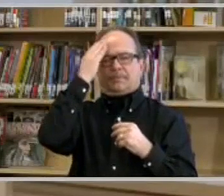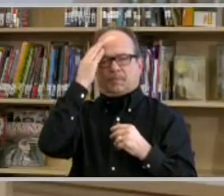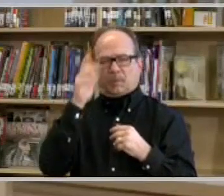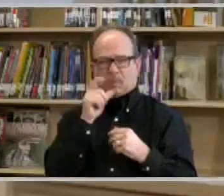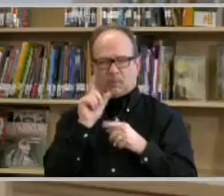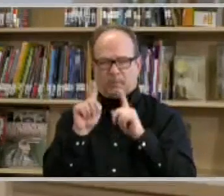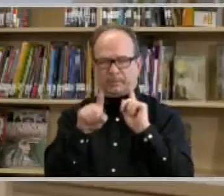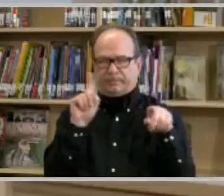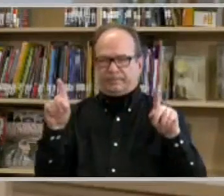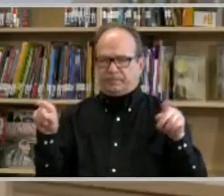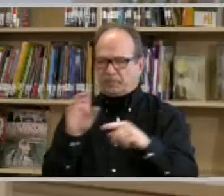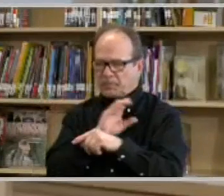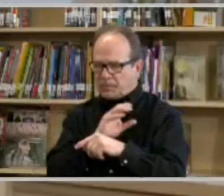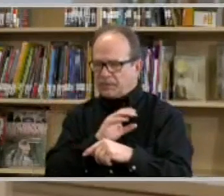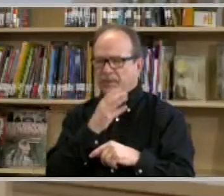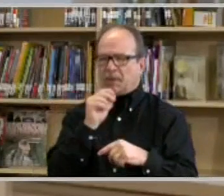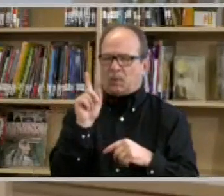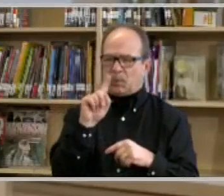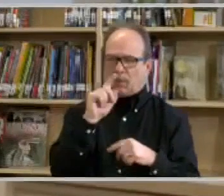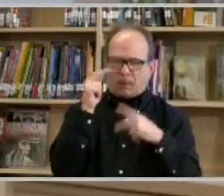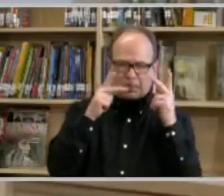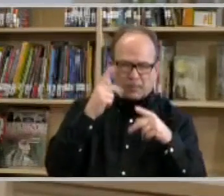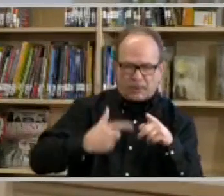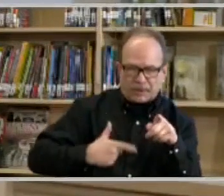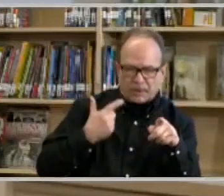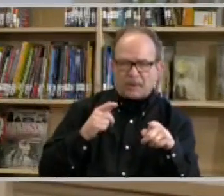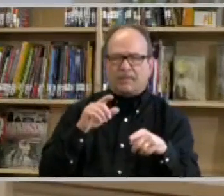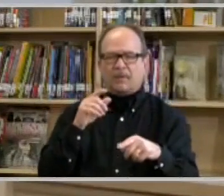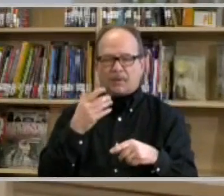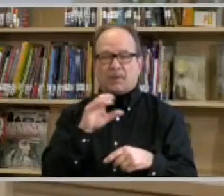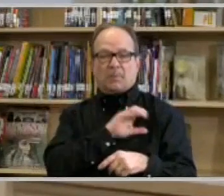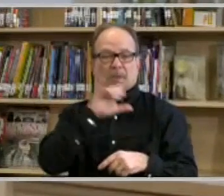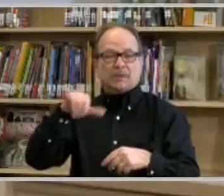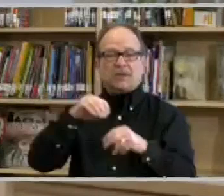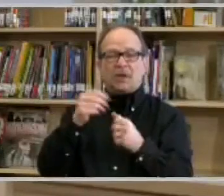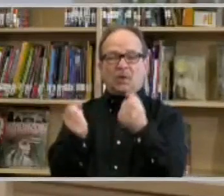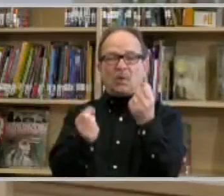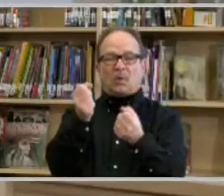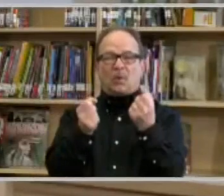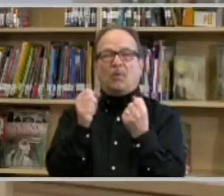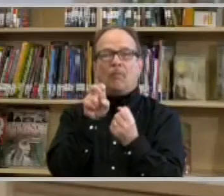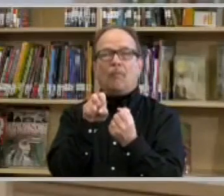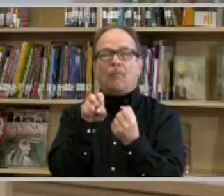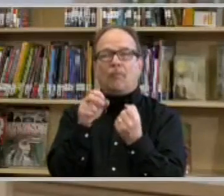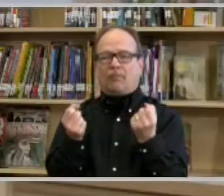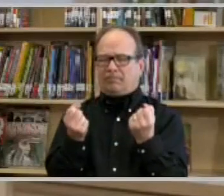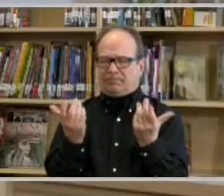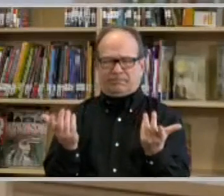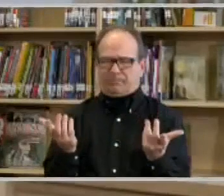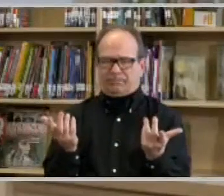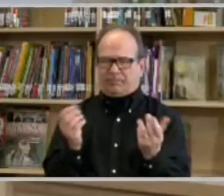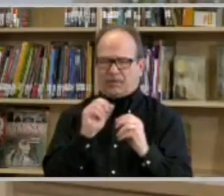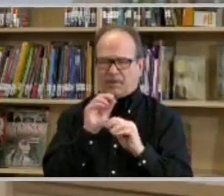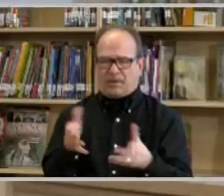AREA, AND IT CAN HELP REDUCE THE CRIME BY US KEEPING THAT SAME OFFICER.